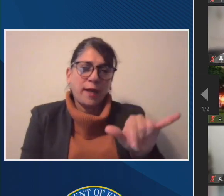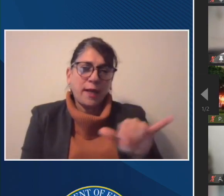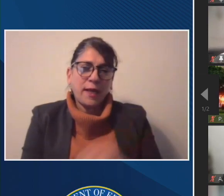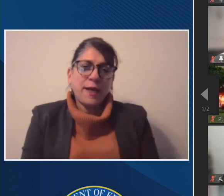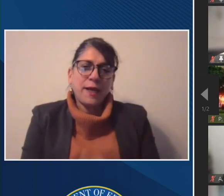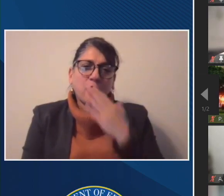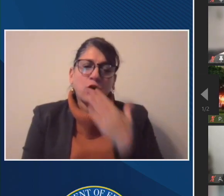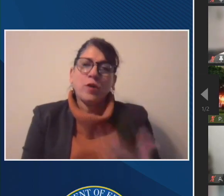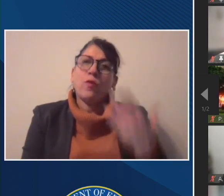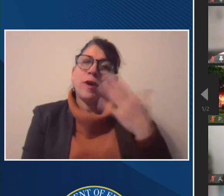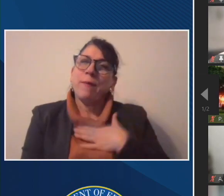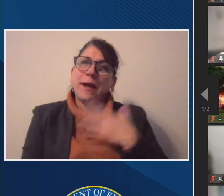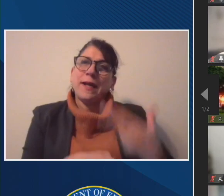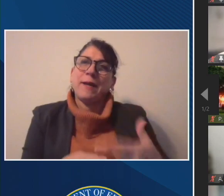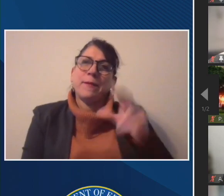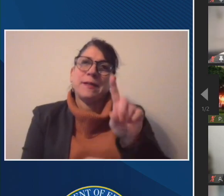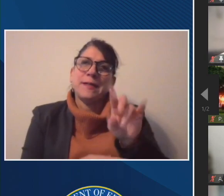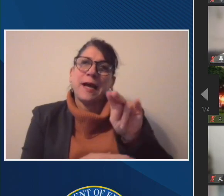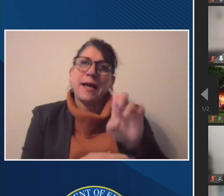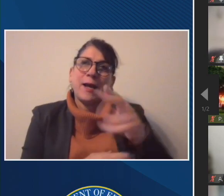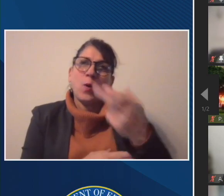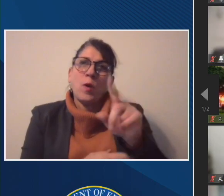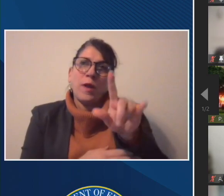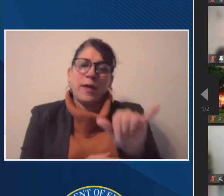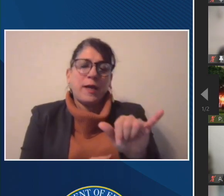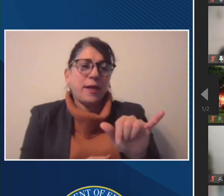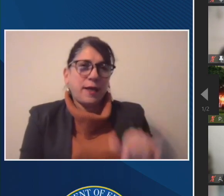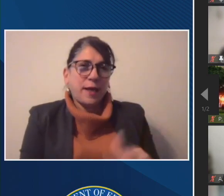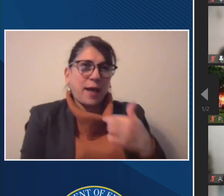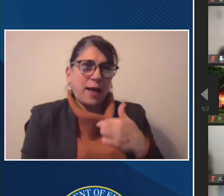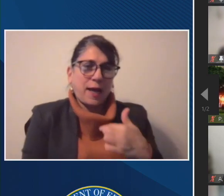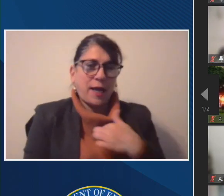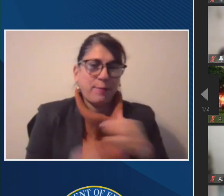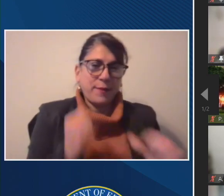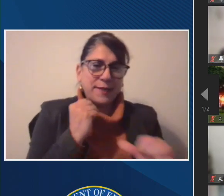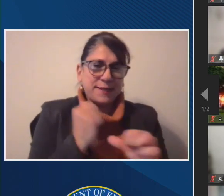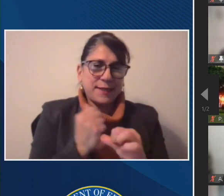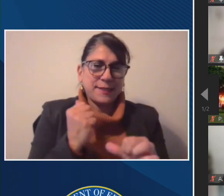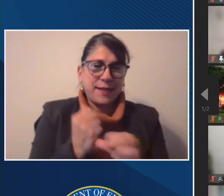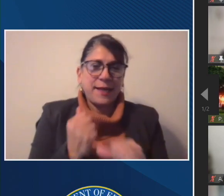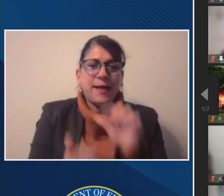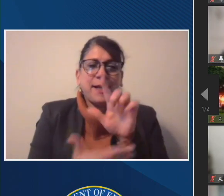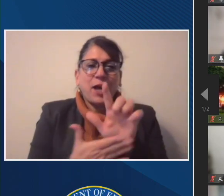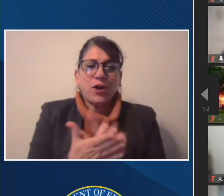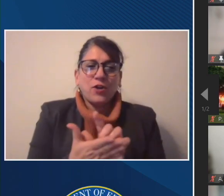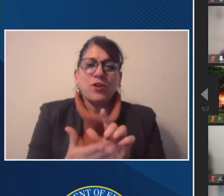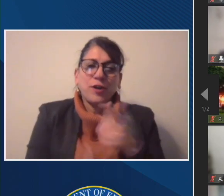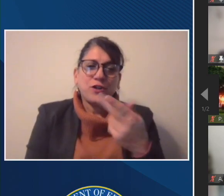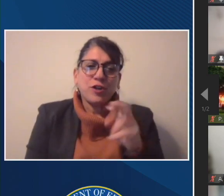Hooley. I'm an assistant attorney general in the Insurance and Financial Services division at the Massachusetts AG's office.